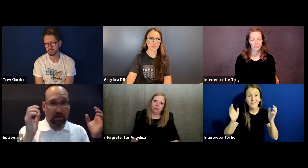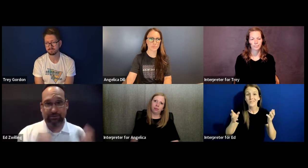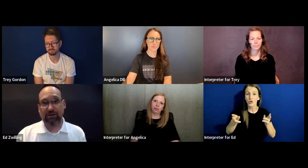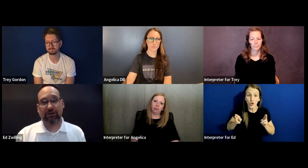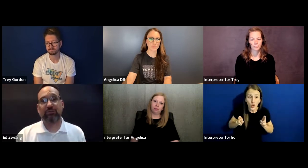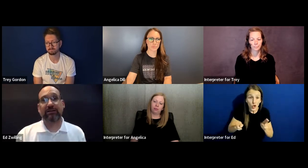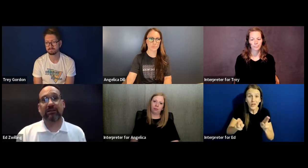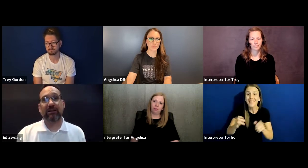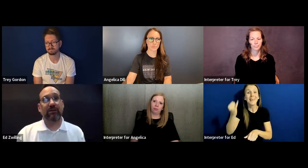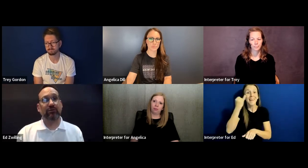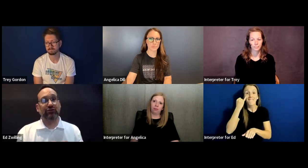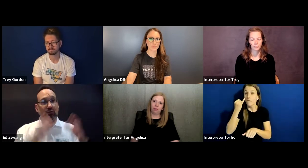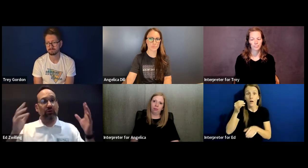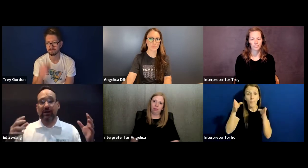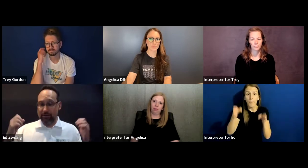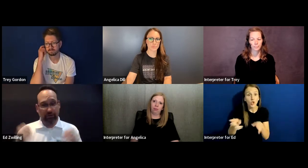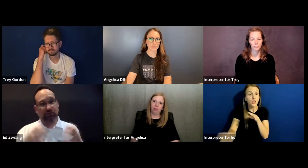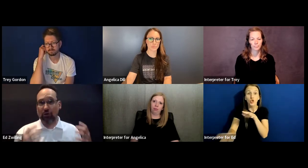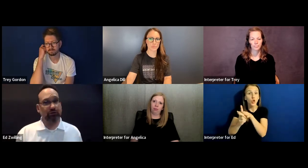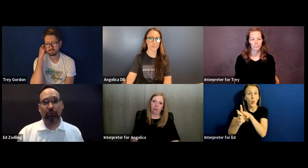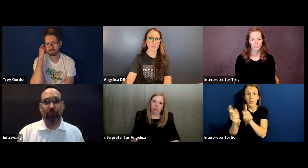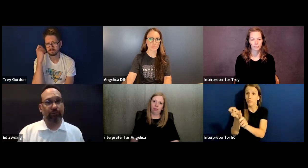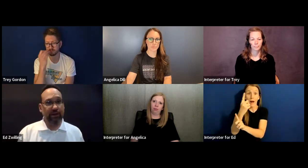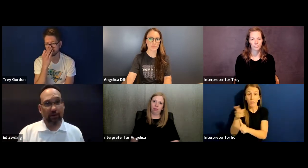comes in unexpectedly and there was no there is no interpreter there